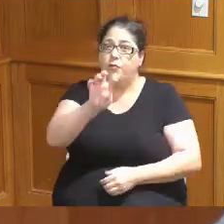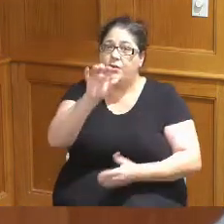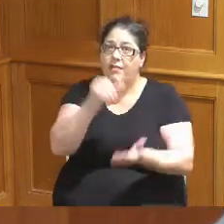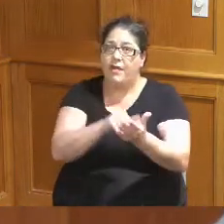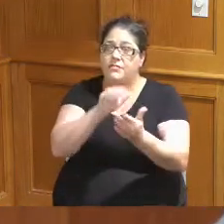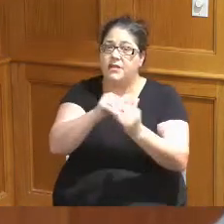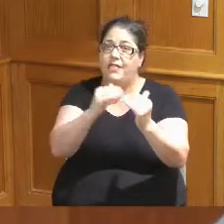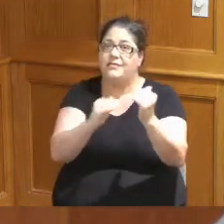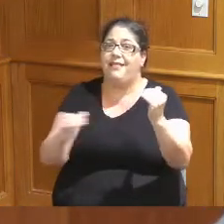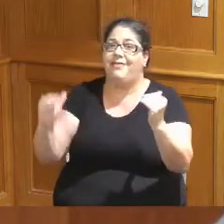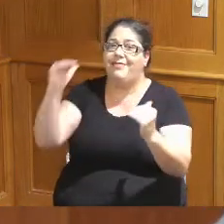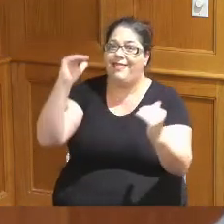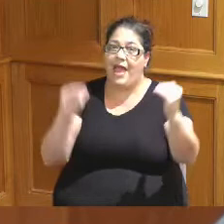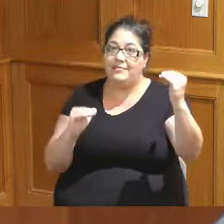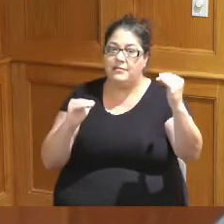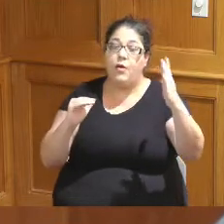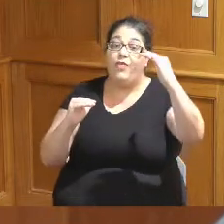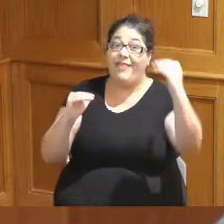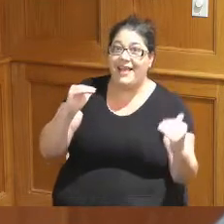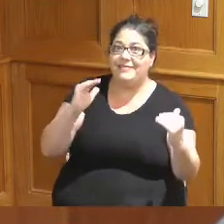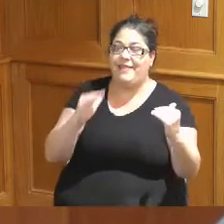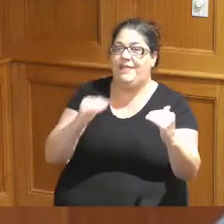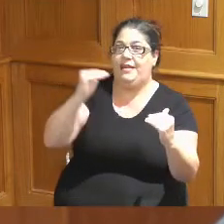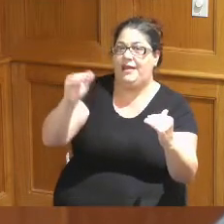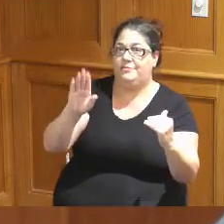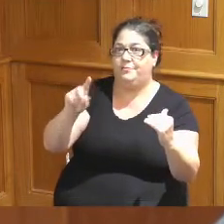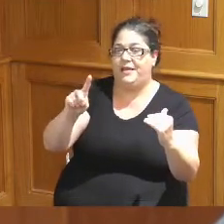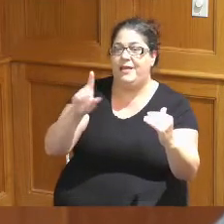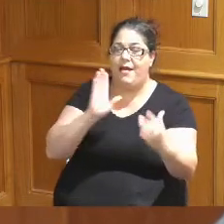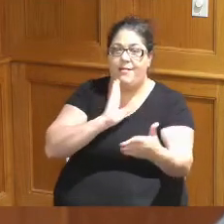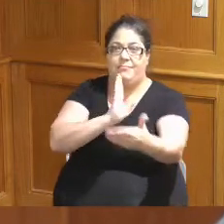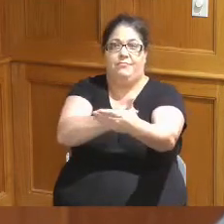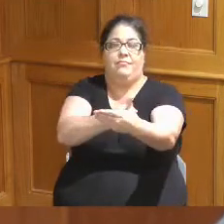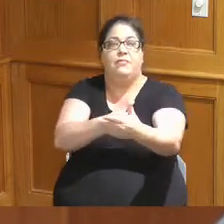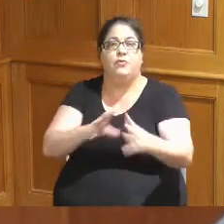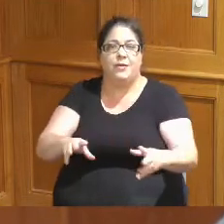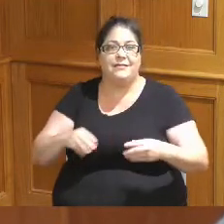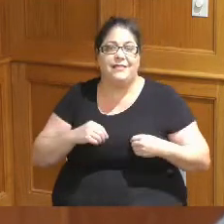than the next highest bid here today in opposition to the resolution to accept the contract with